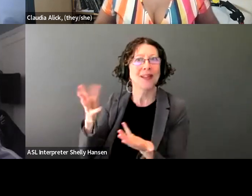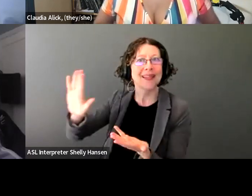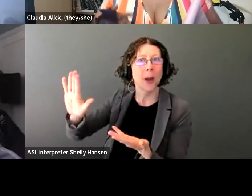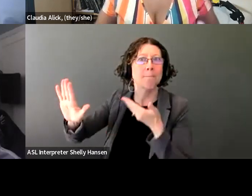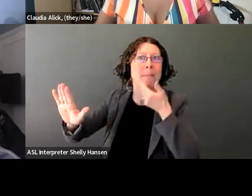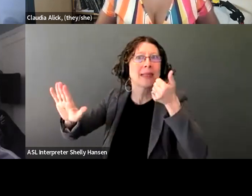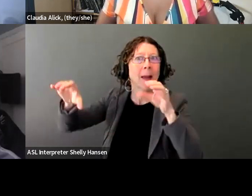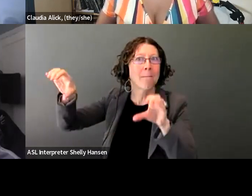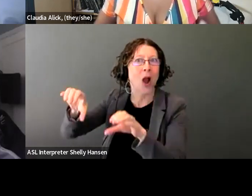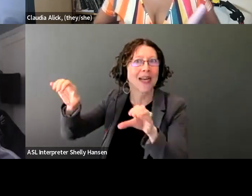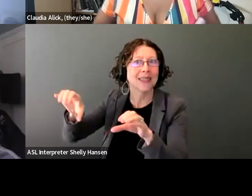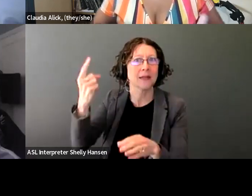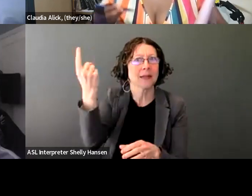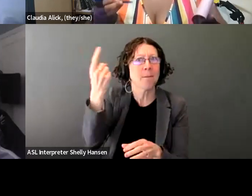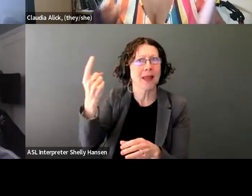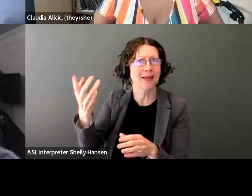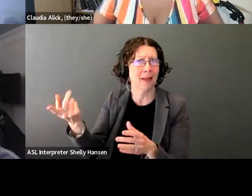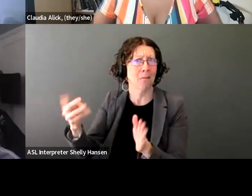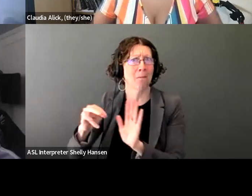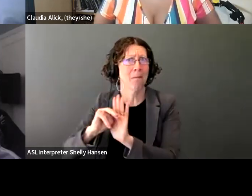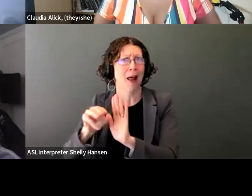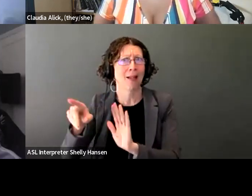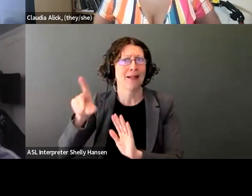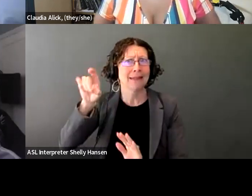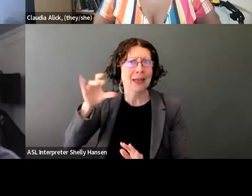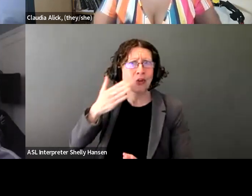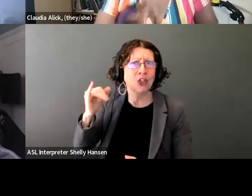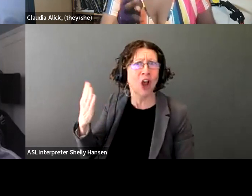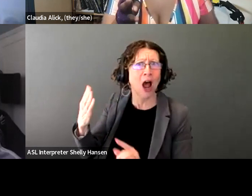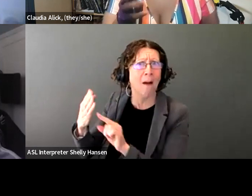So is there an example of a time that you felt supported by an art institution or were